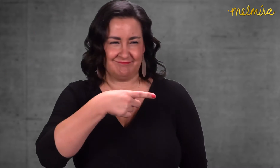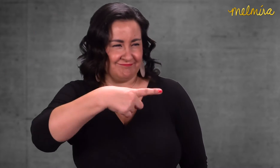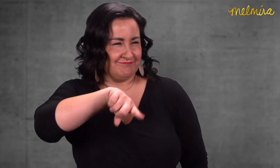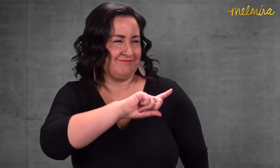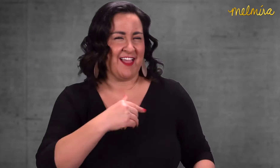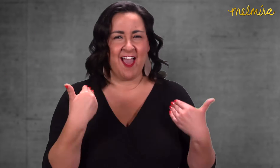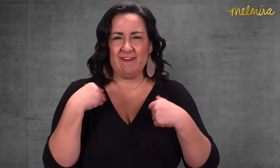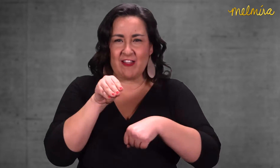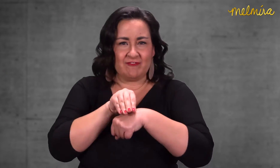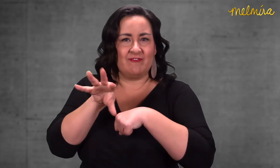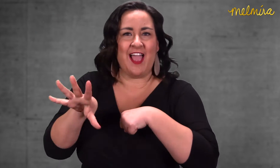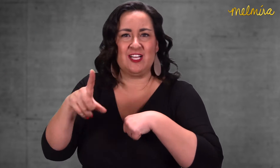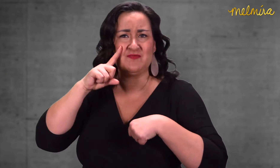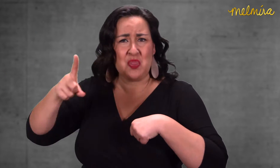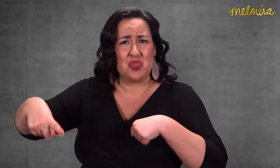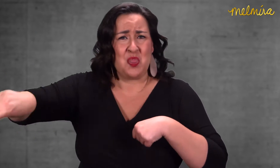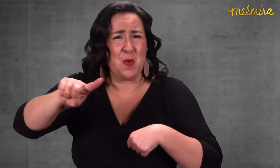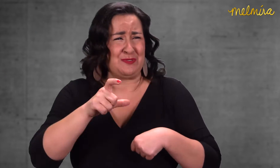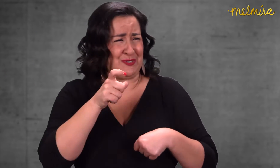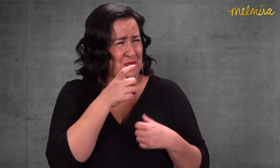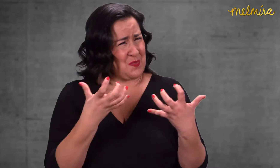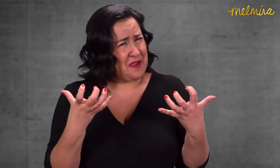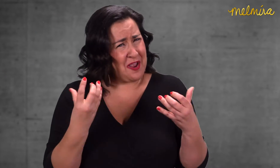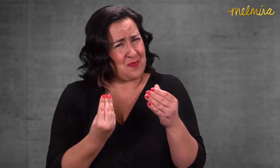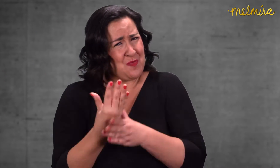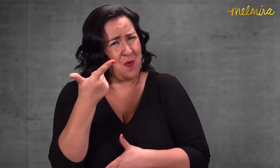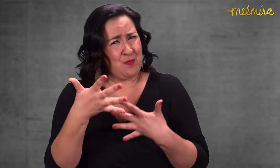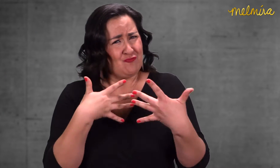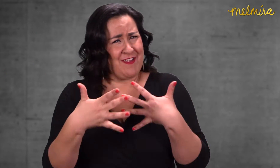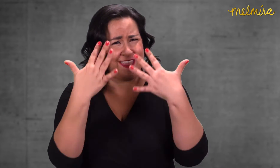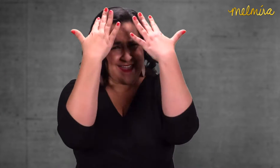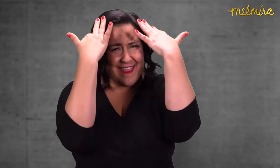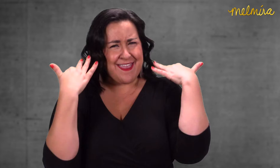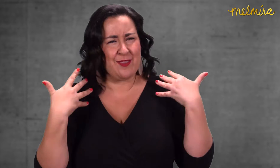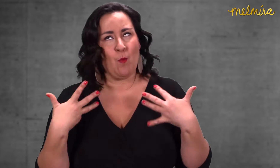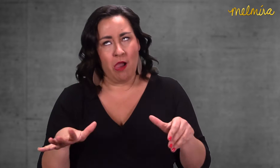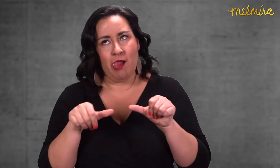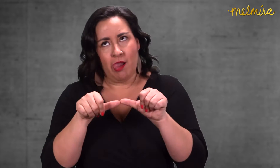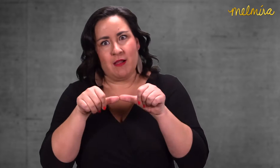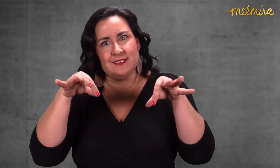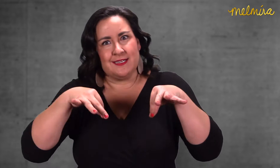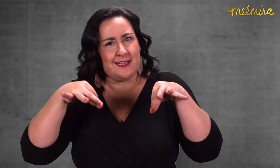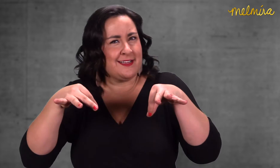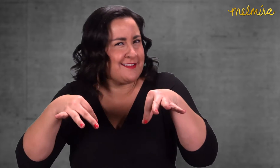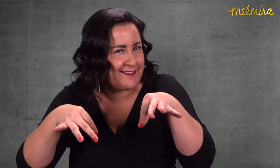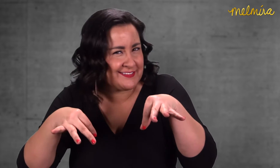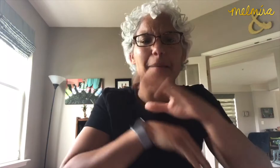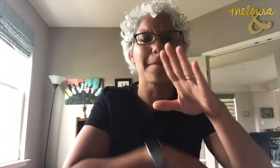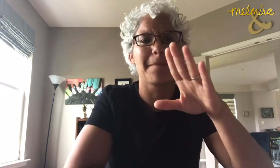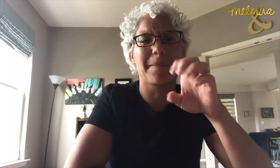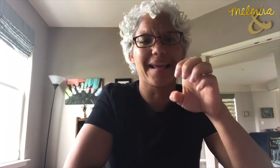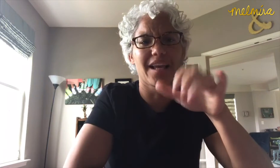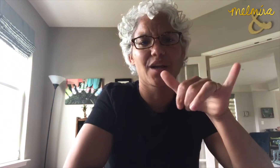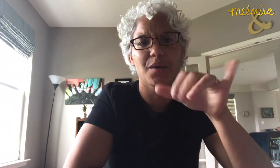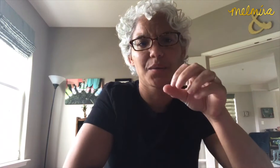Now...wondering, do you have any advice for those women out there that want to go gray, that don't wanna continue dyeing their hair?